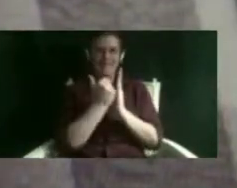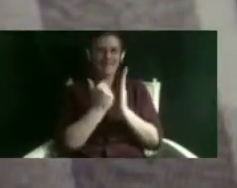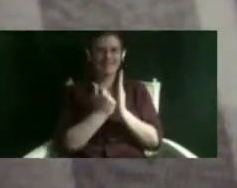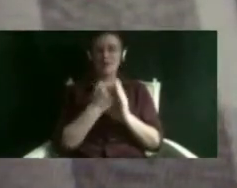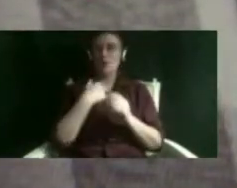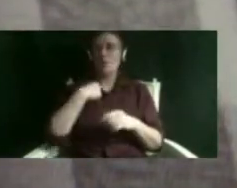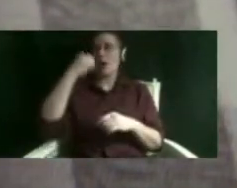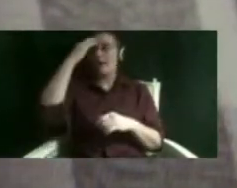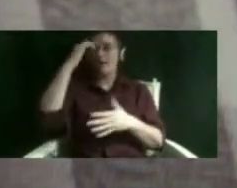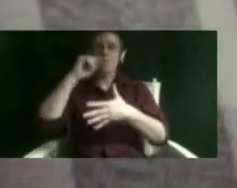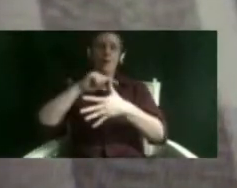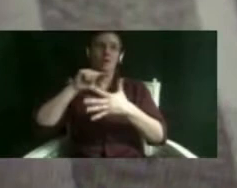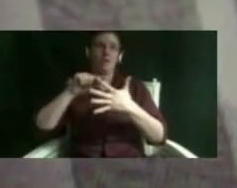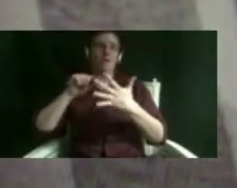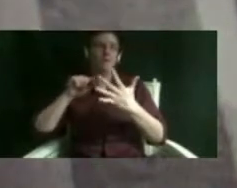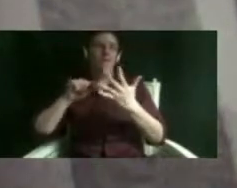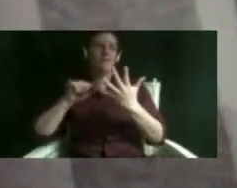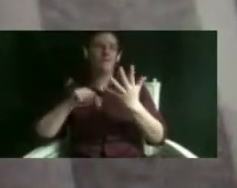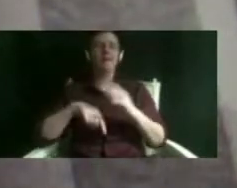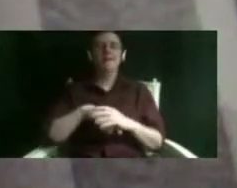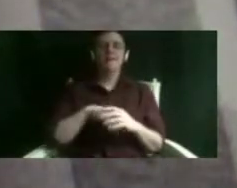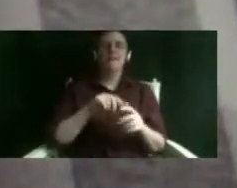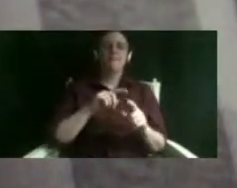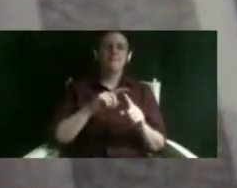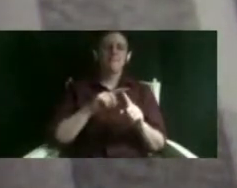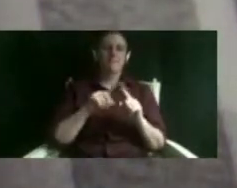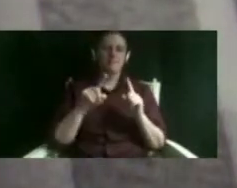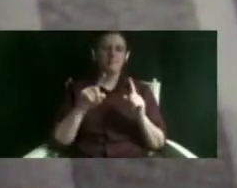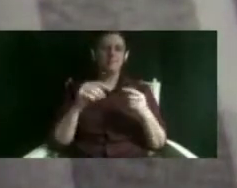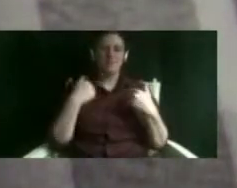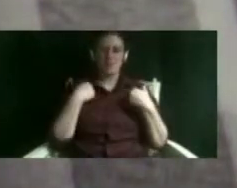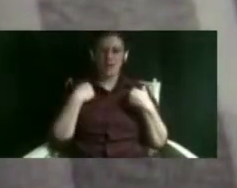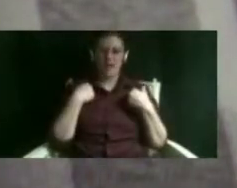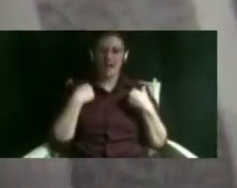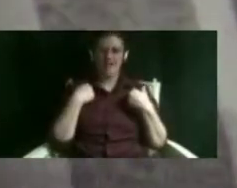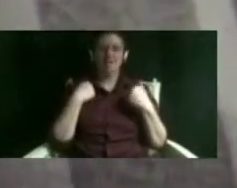different but you kind of have a list that like tips at some point you're like okay yes that's